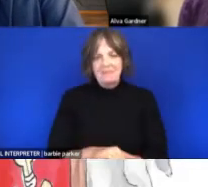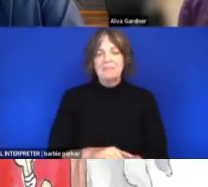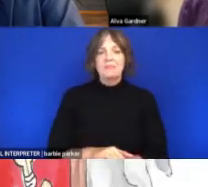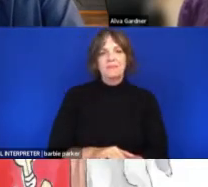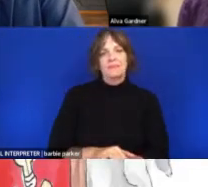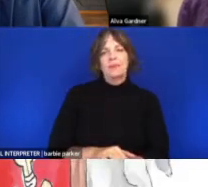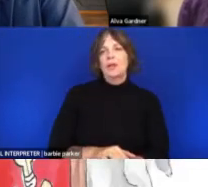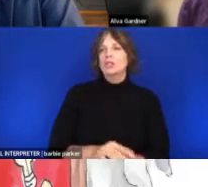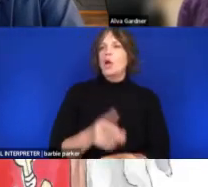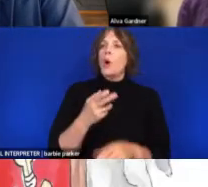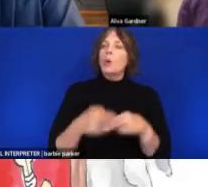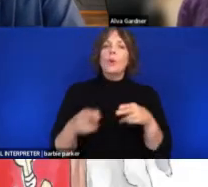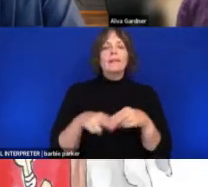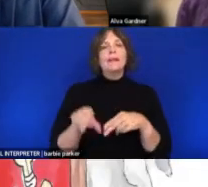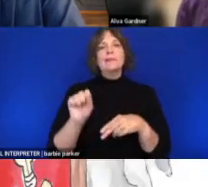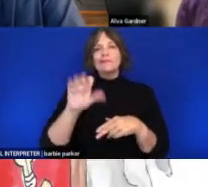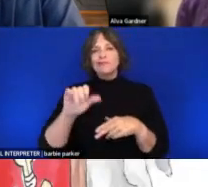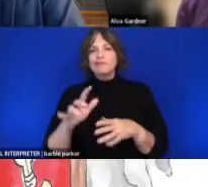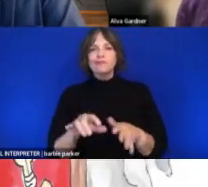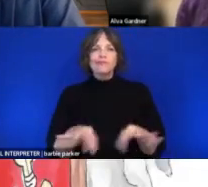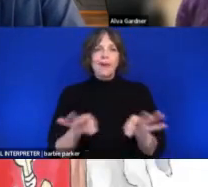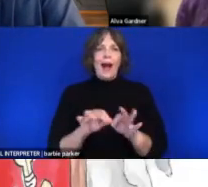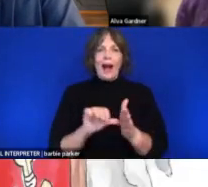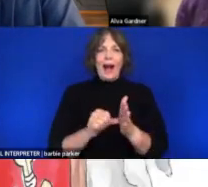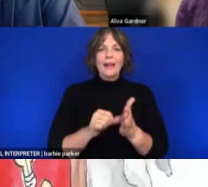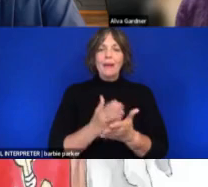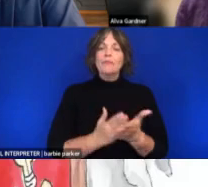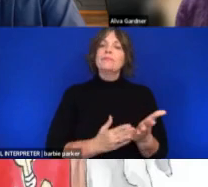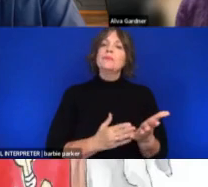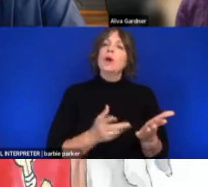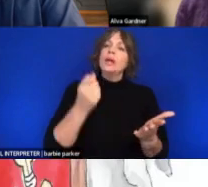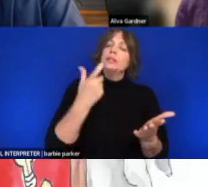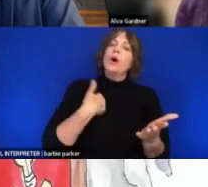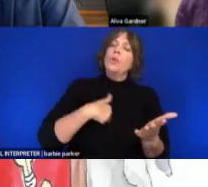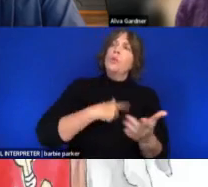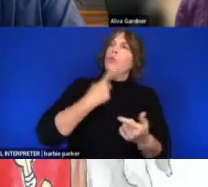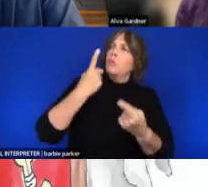you the highlights, and you'll notice that we decided to think about these elements as